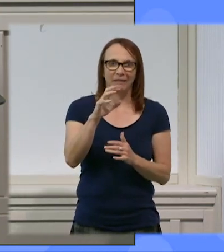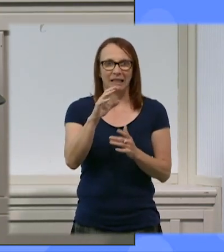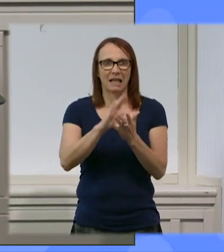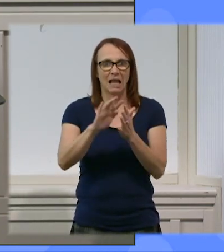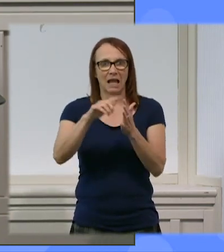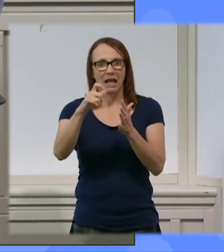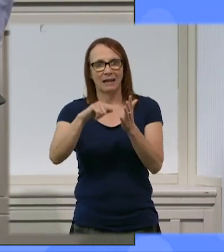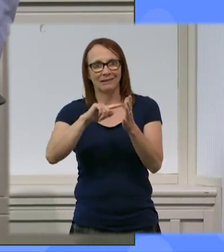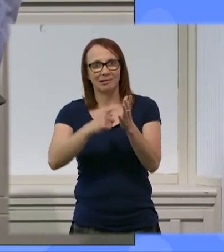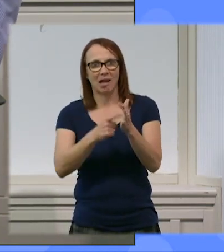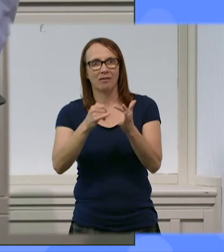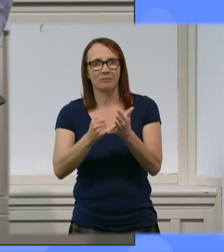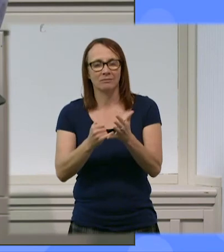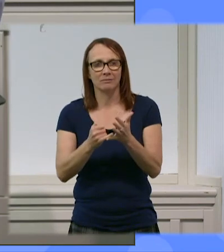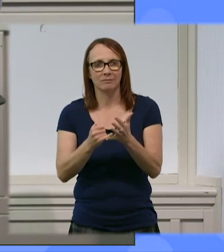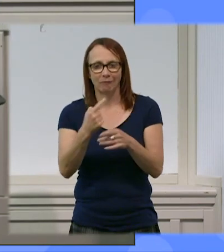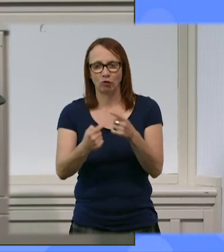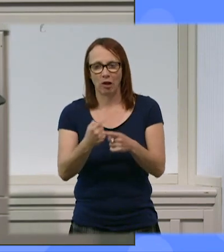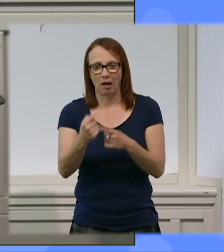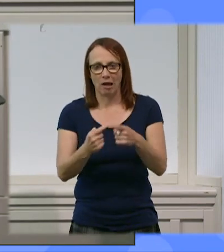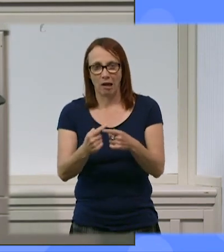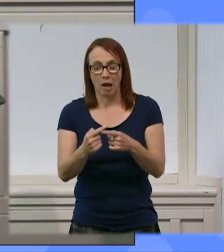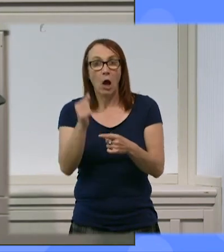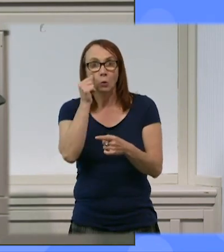and balance the fact that there will be greenhouse gas emissions from